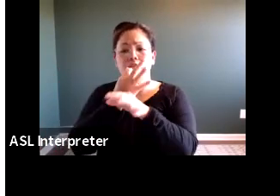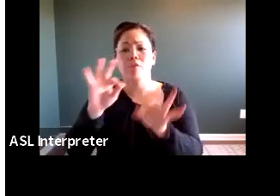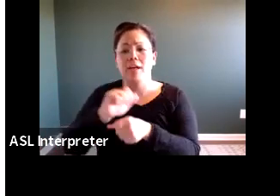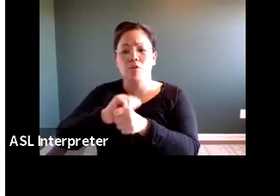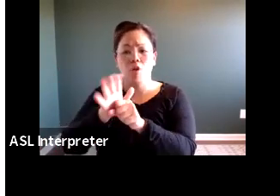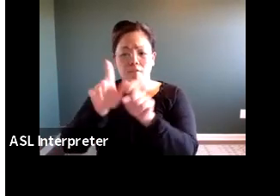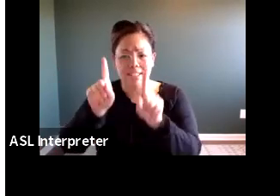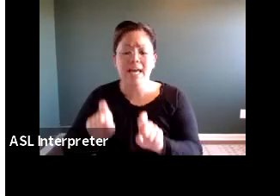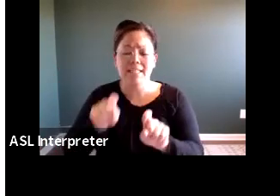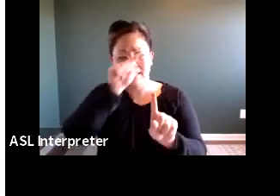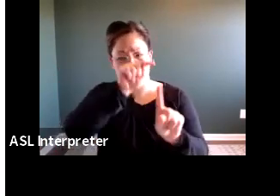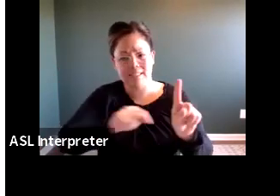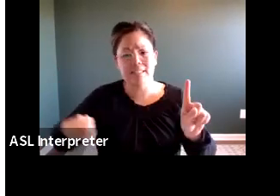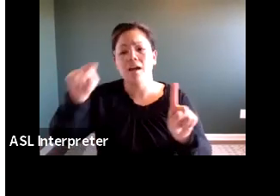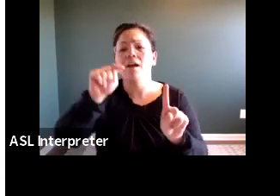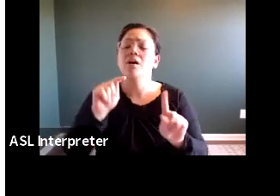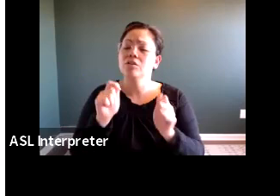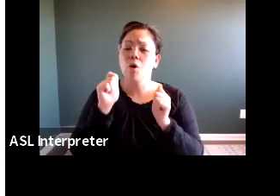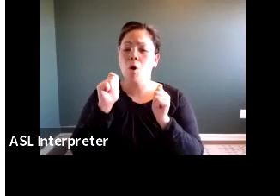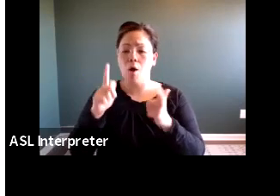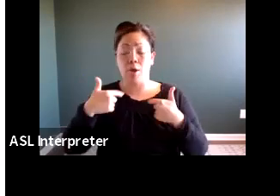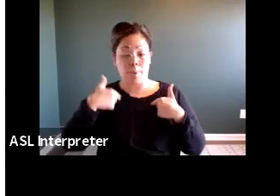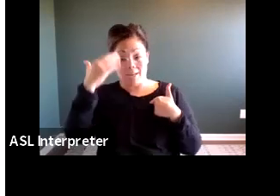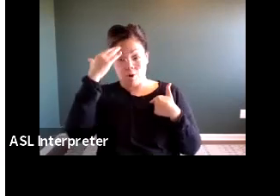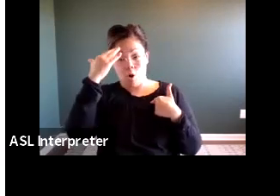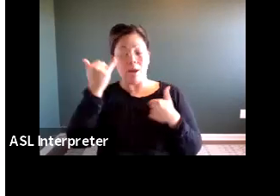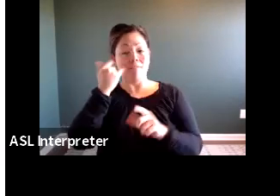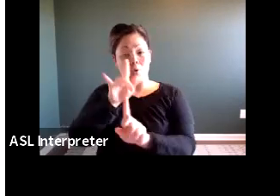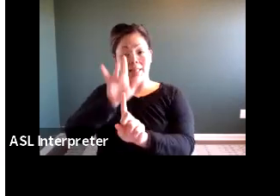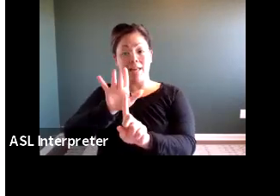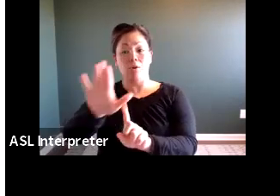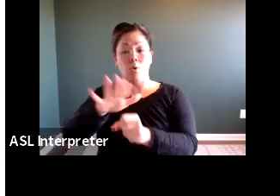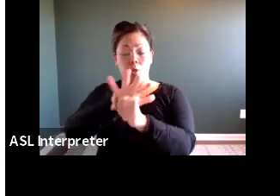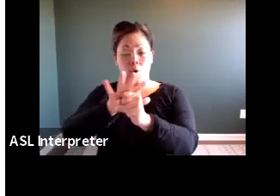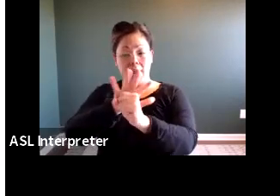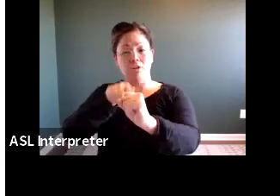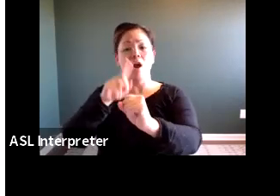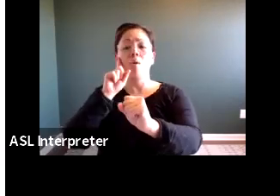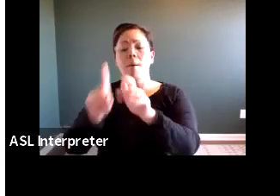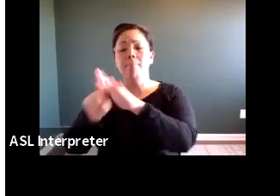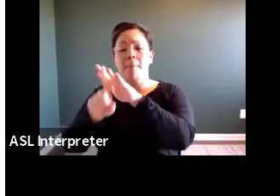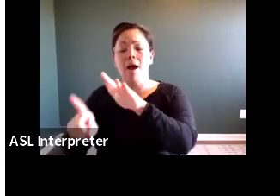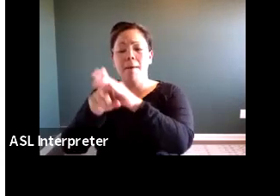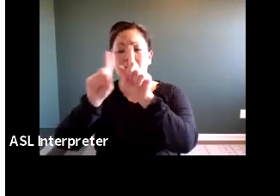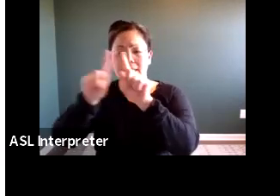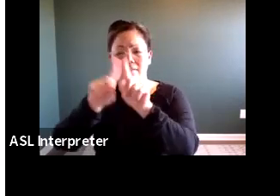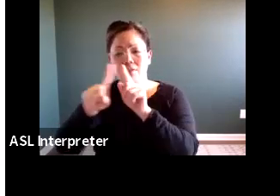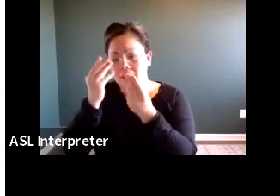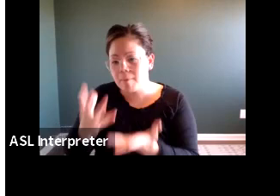that probably aren't on the map, but all the ones that we're aware of, and if you click on that location it'll give you additional information such as, is it free?